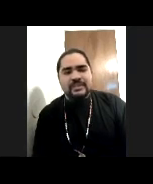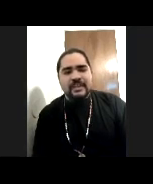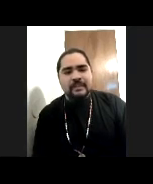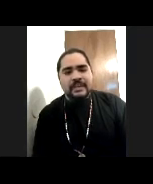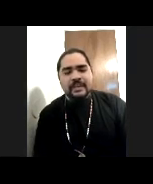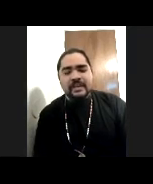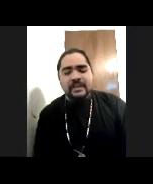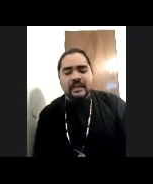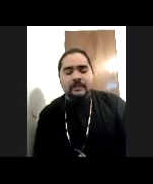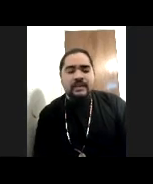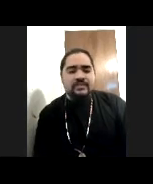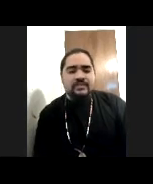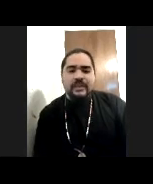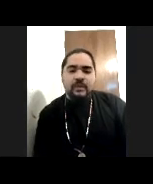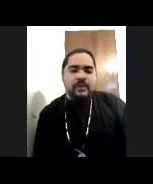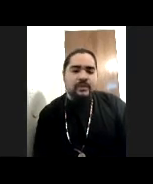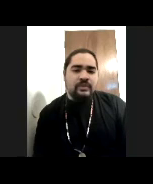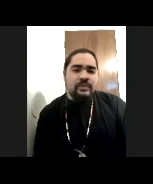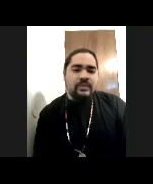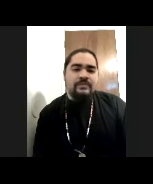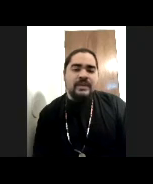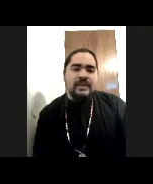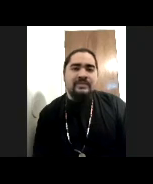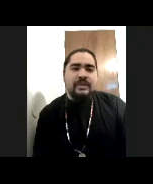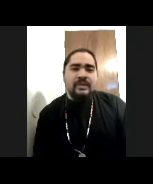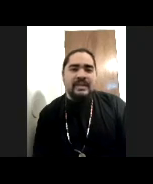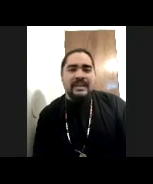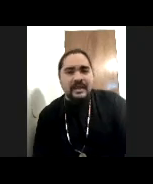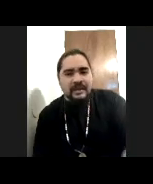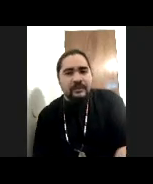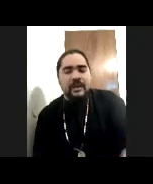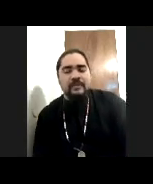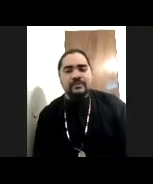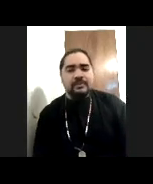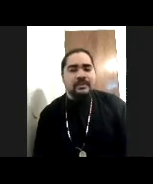like big projects of, like working with other clubs, but it never really got off the ground too much.